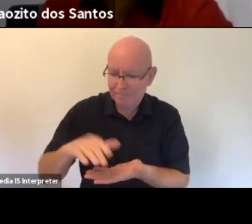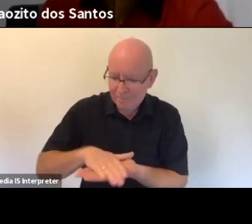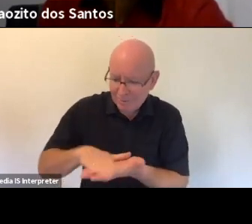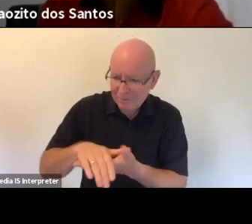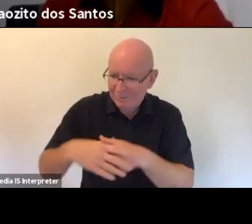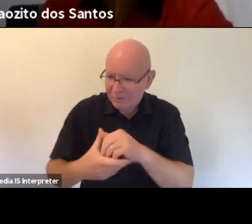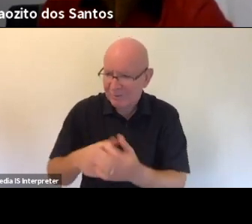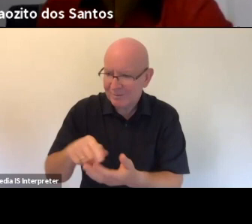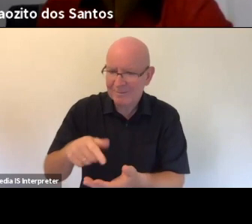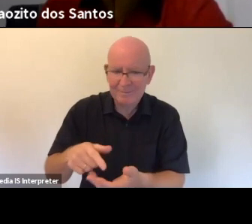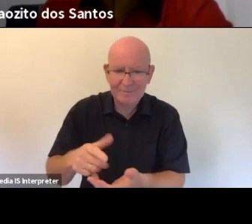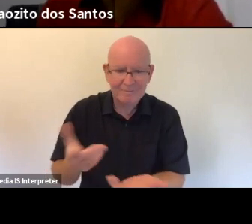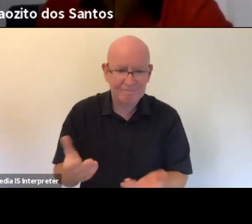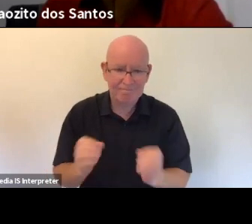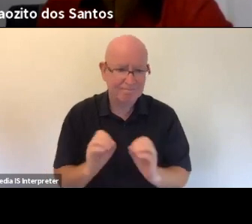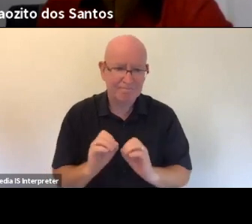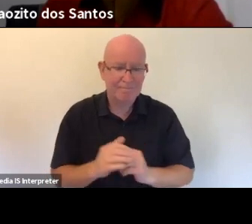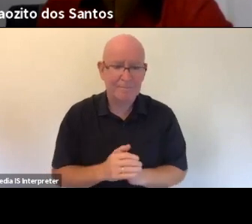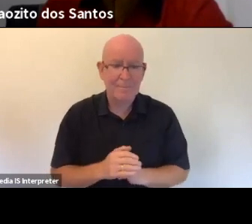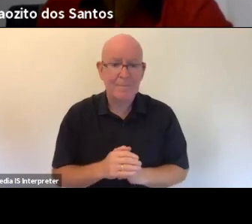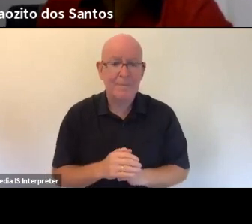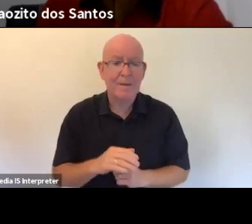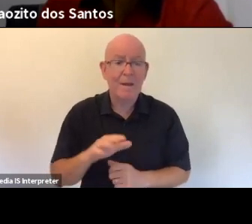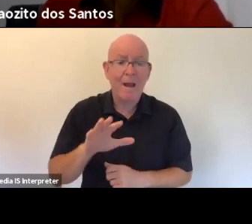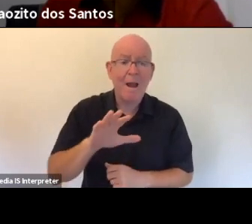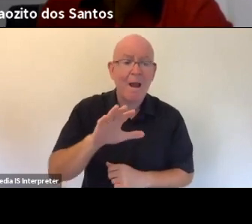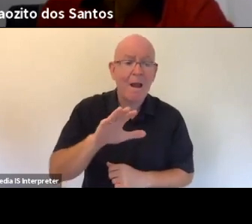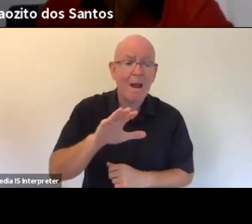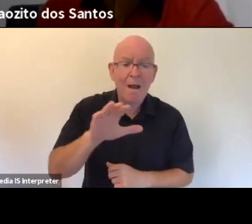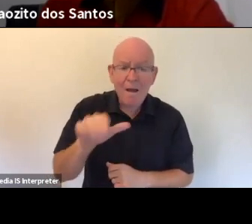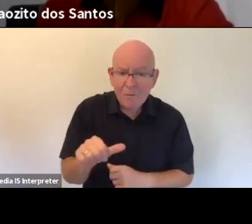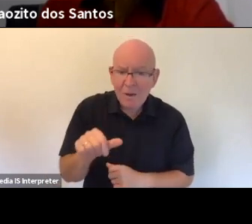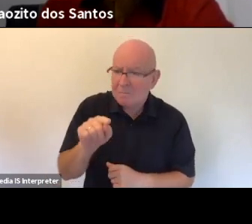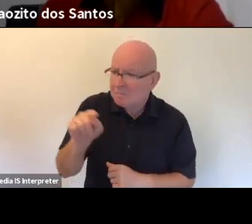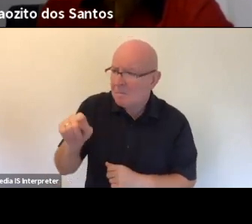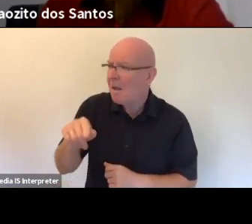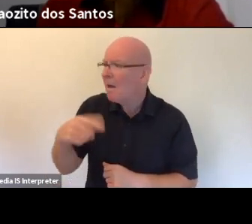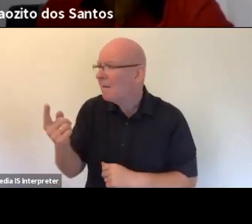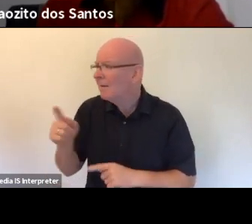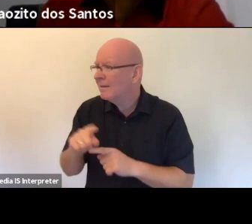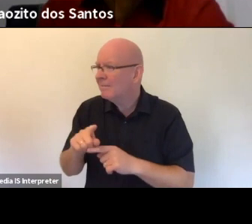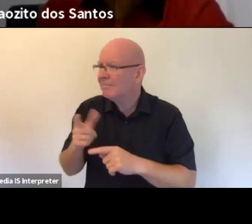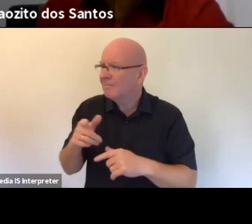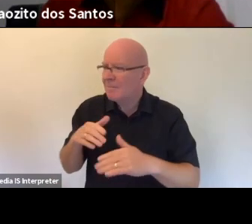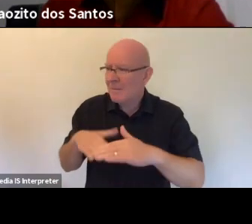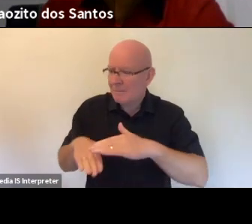[unintelligible] distributed [unintelligible] for COVID-19 and in some of the municipalities that...